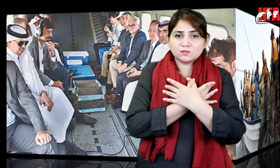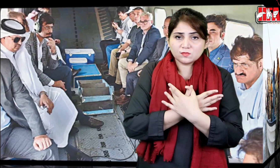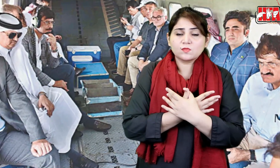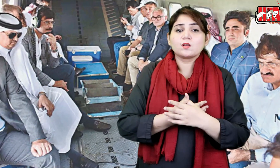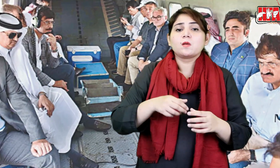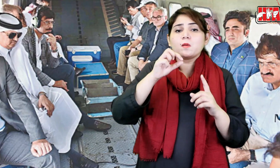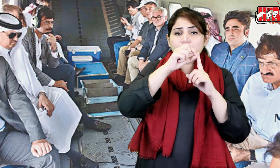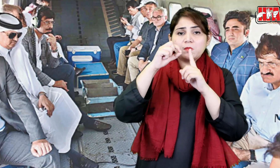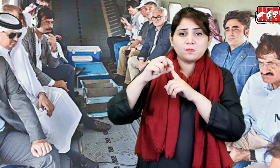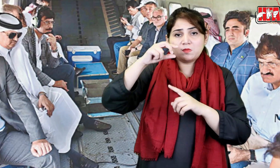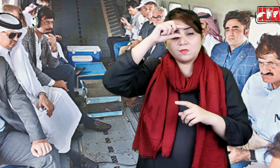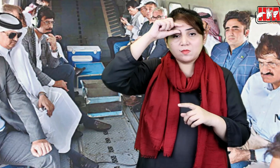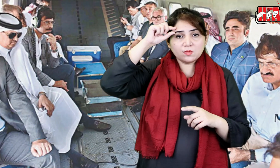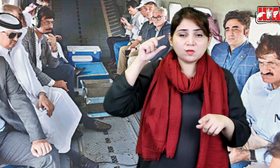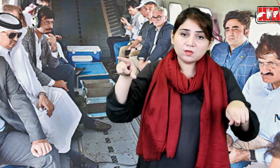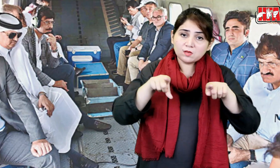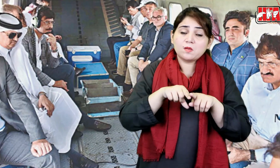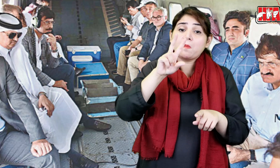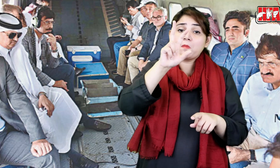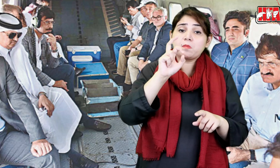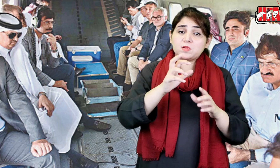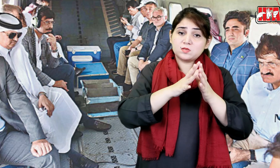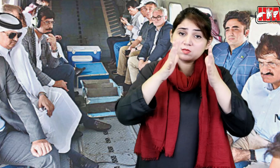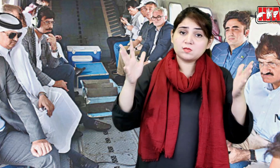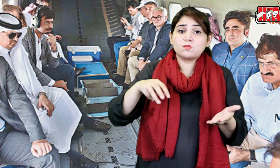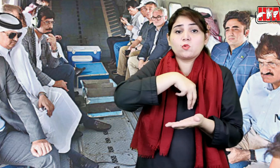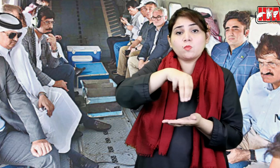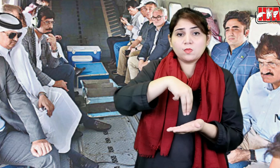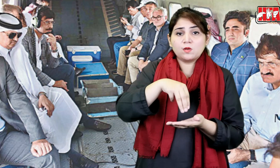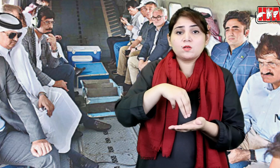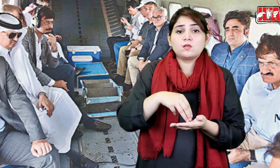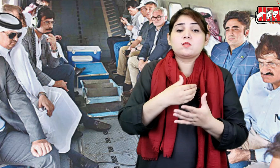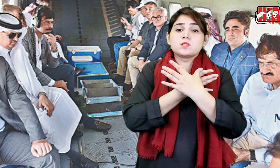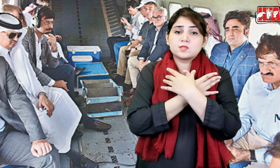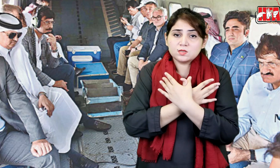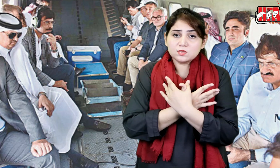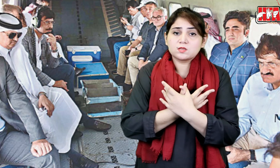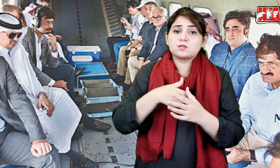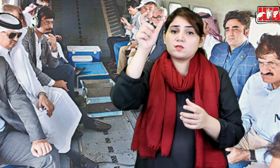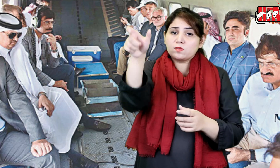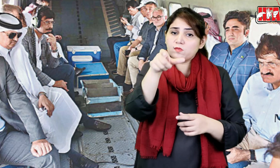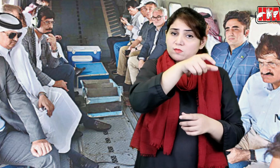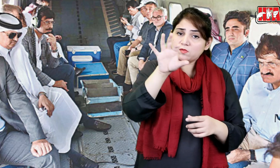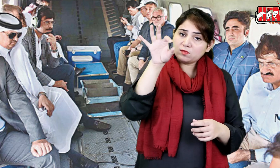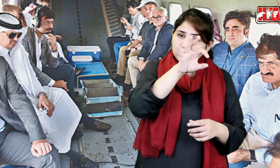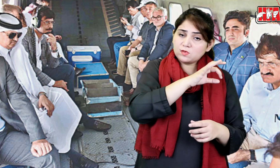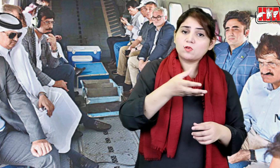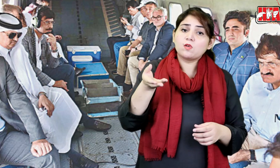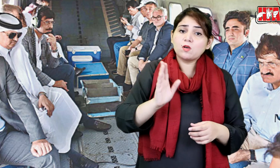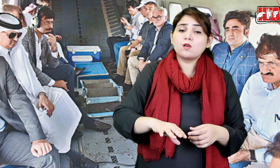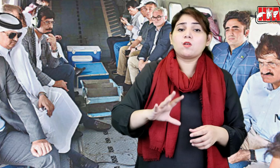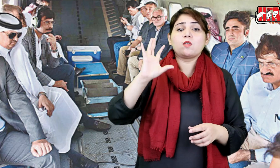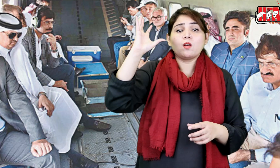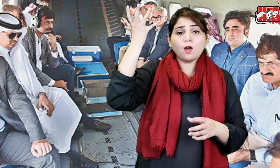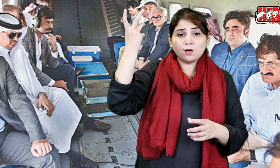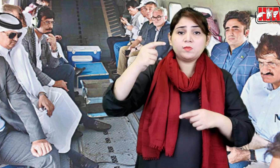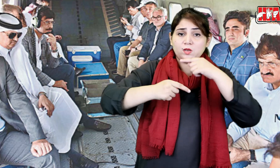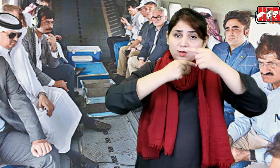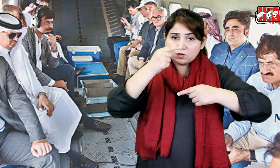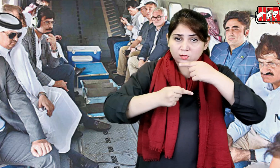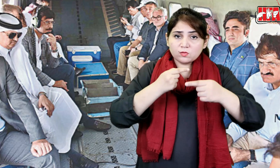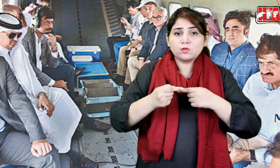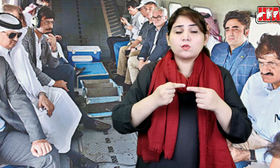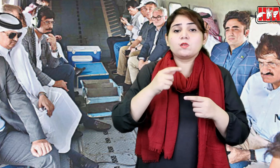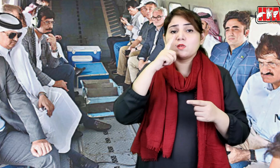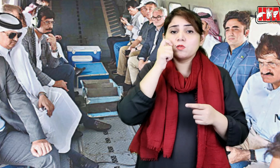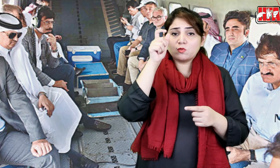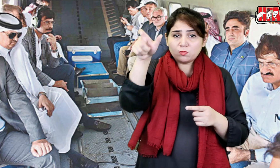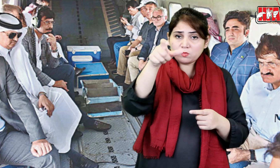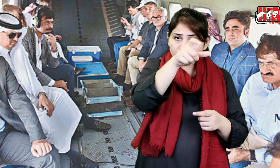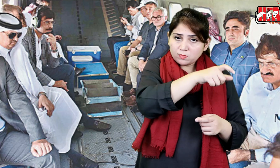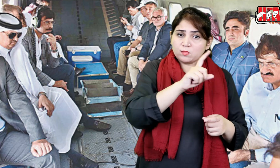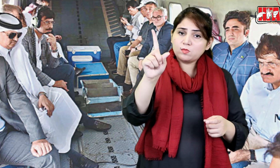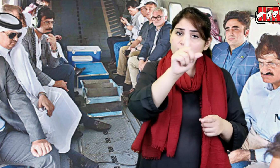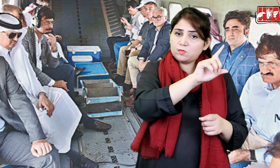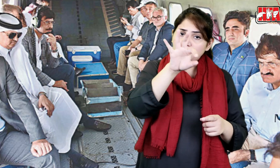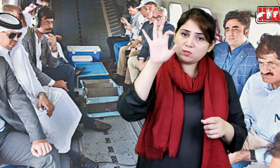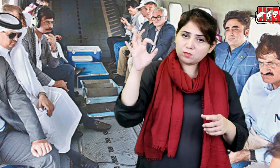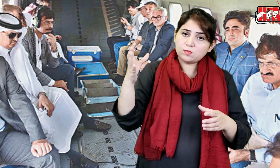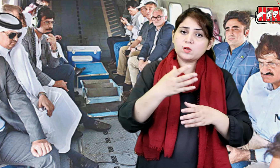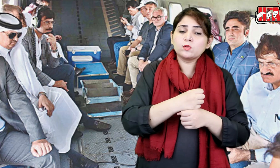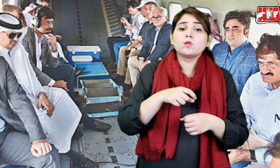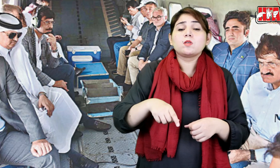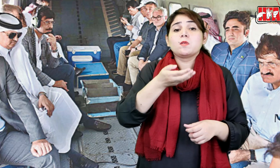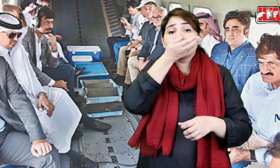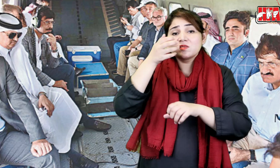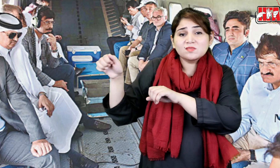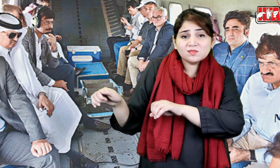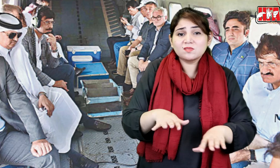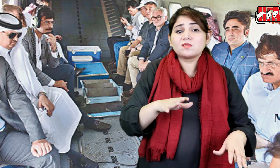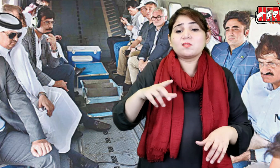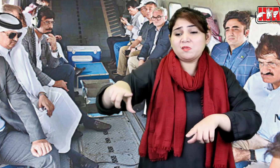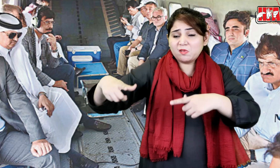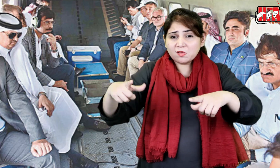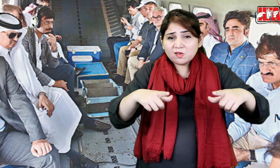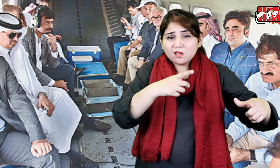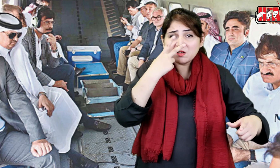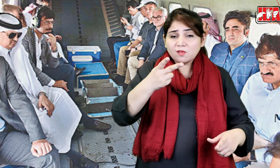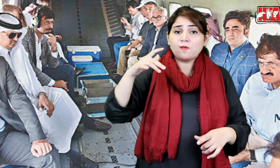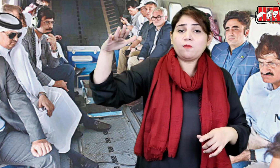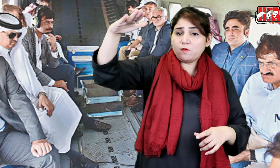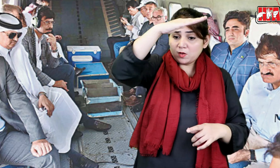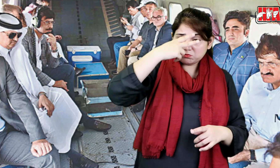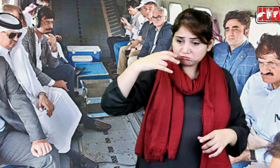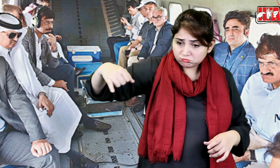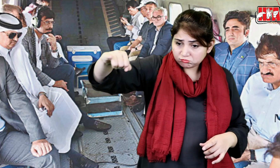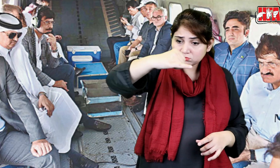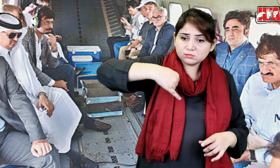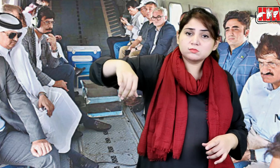Foreign Minister Bilawal Bhutto Zardari, diplomats from more than 20 countries, and representatives of international organizations took Ariel view of the flood-affected areas.